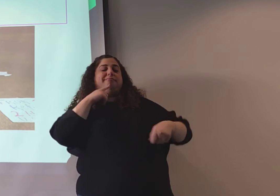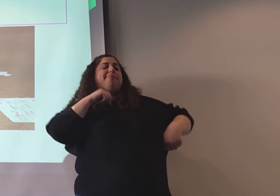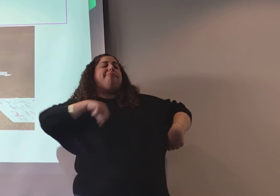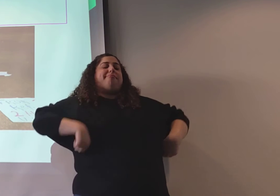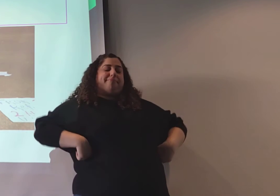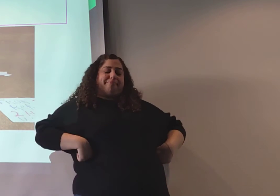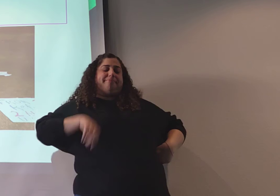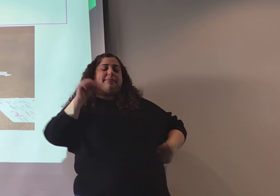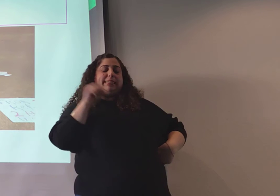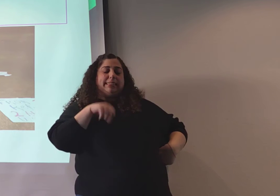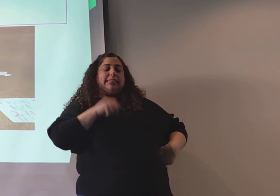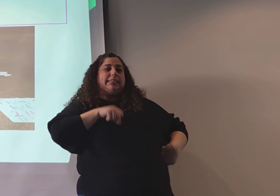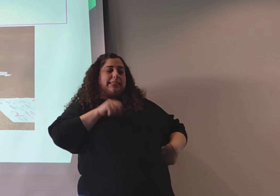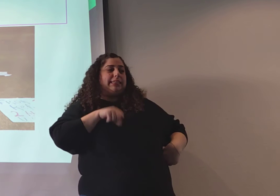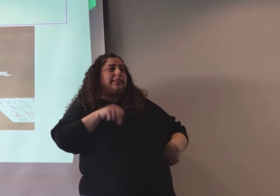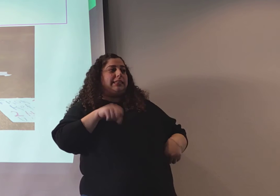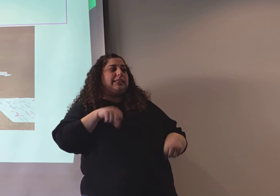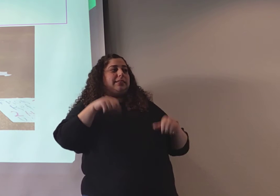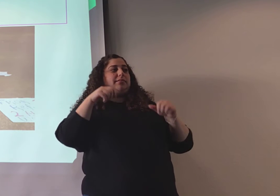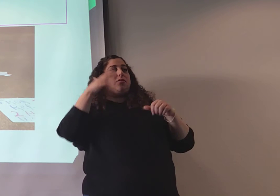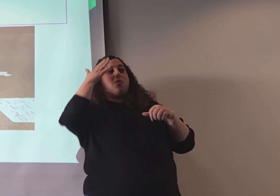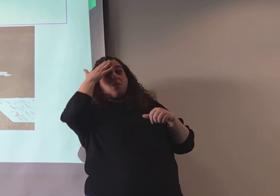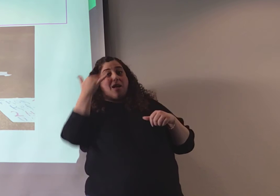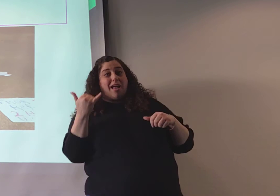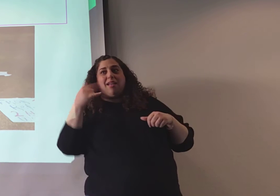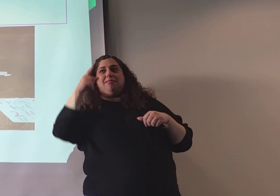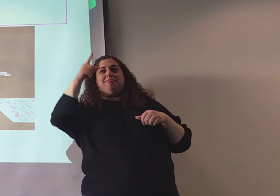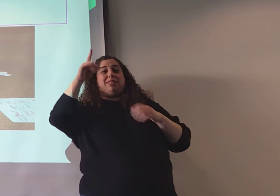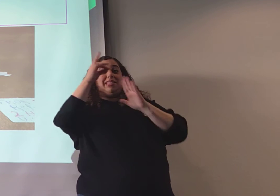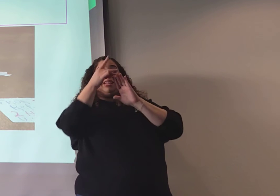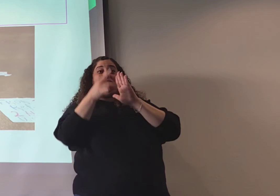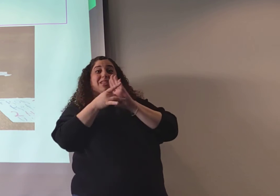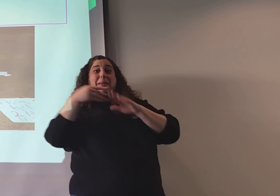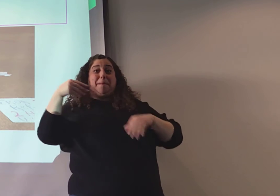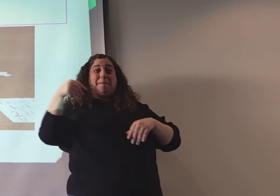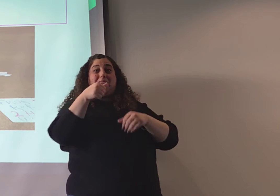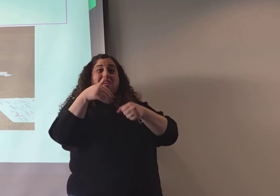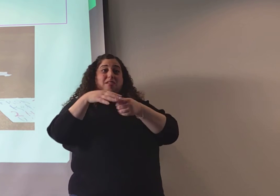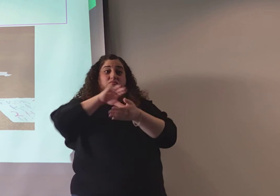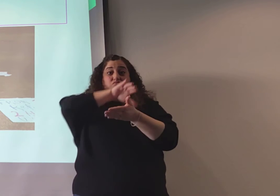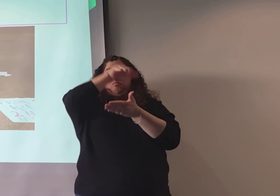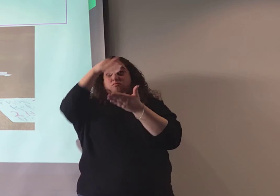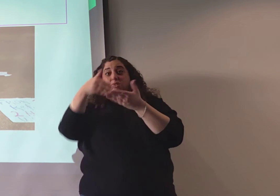paid, but if it's just non-payment of rent, you can apply for rental assistance through